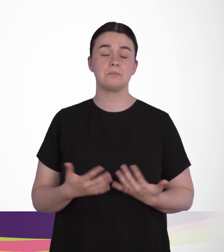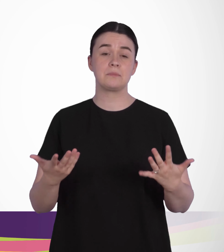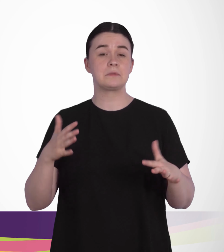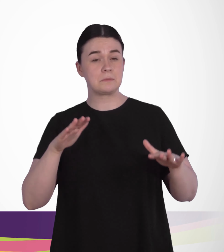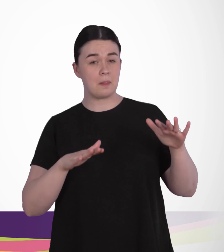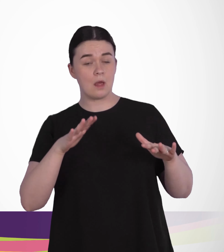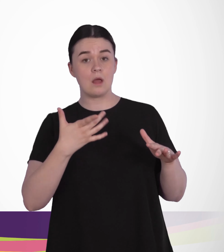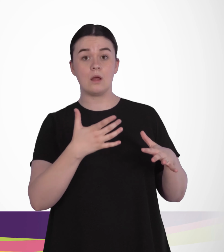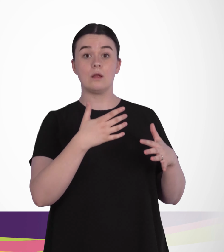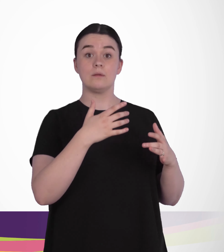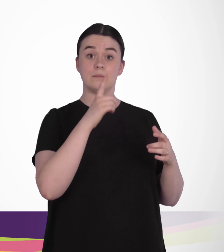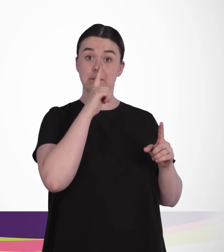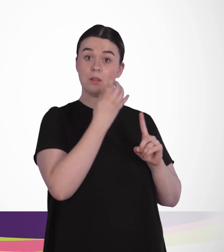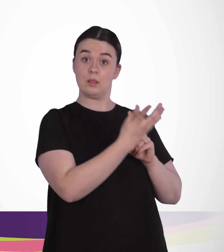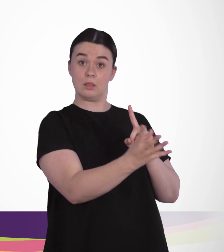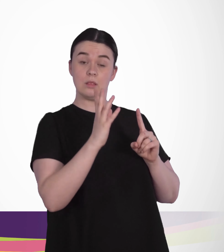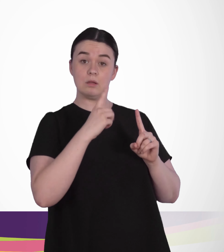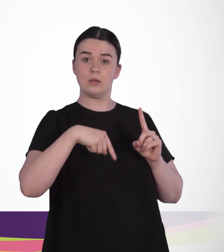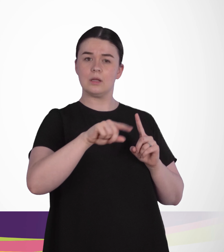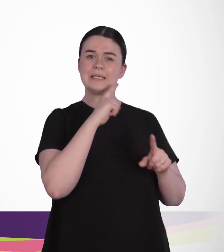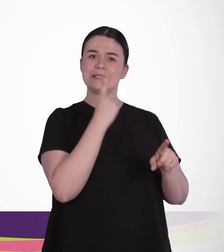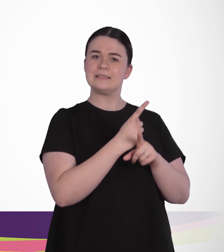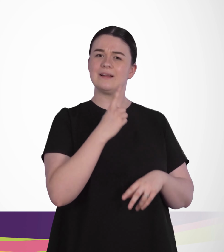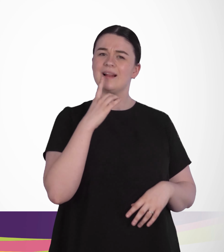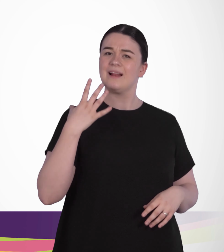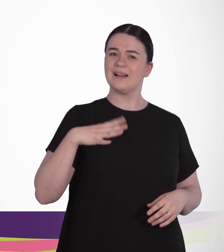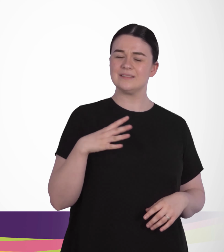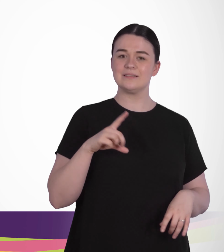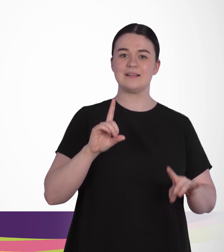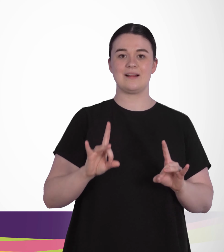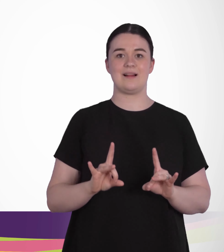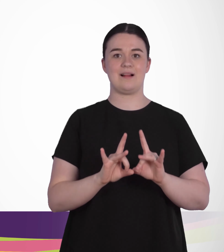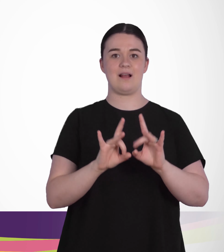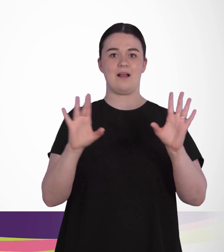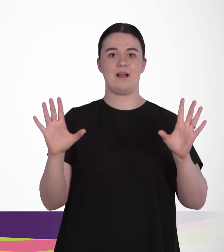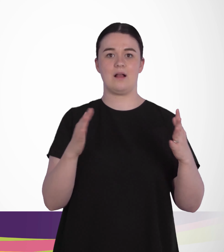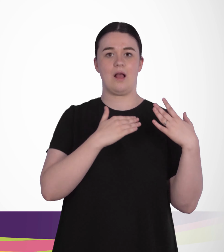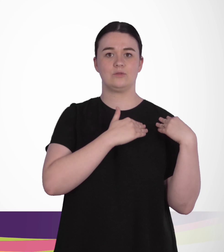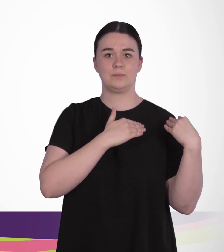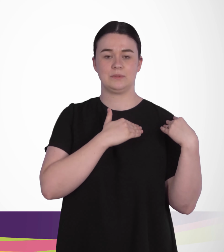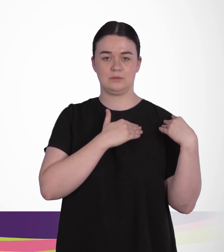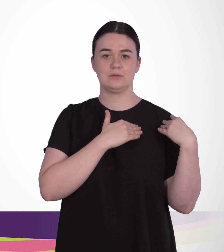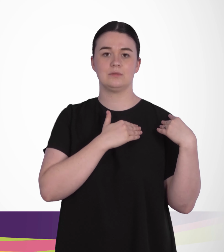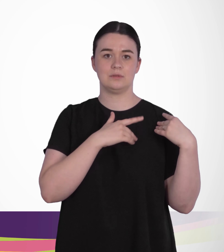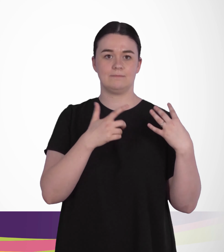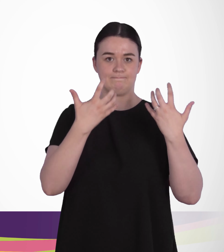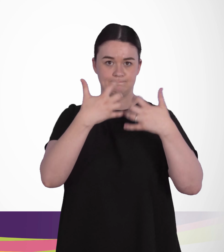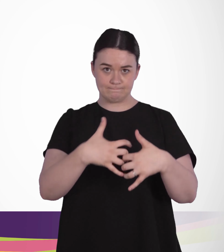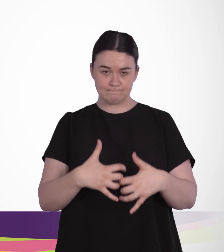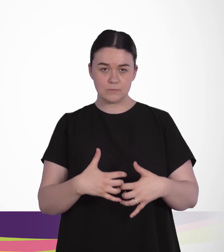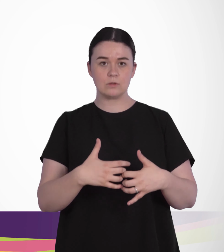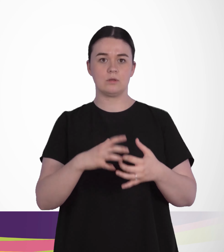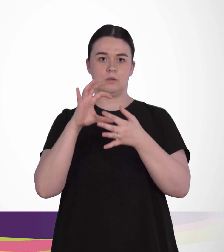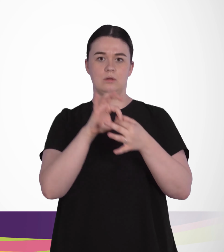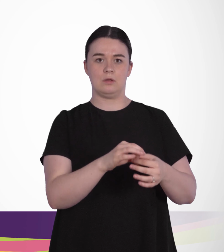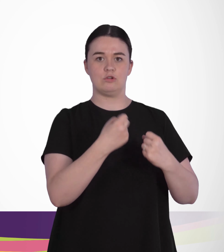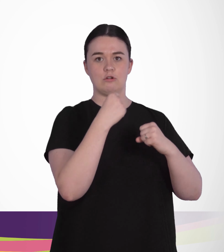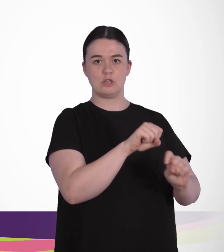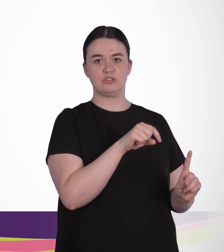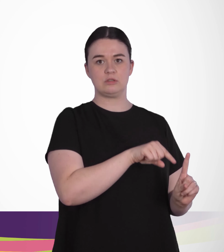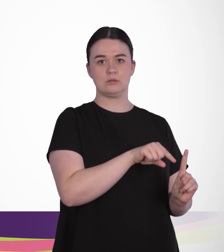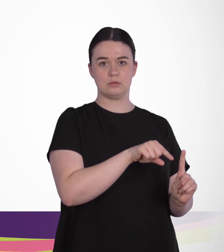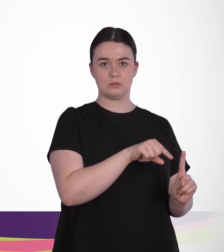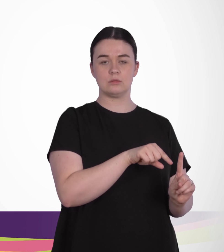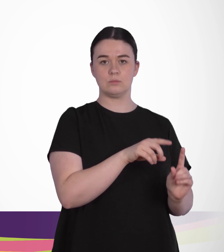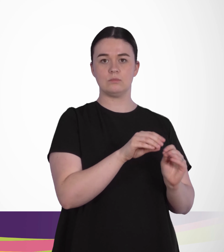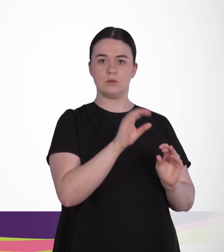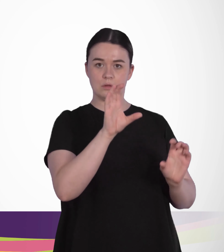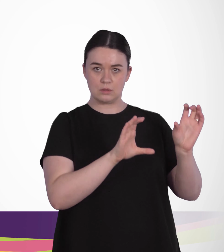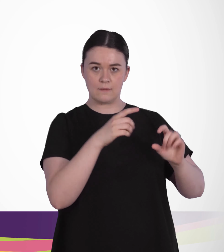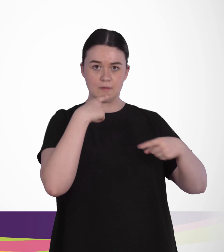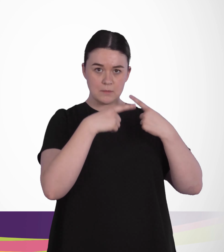Similarly, stakeholders voiced the need to establish clear accountability mechanisms for the Strategy with ideas